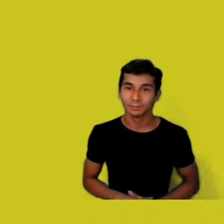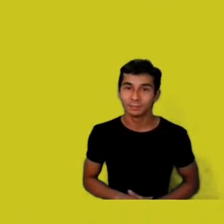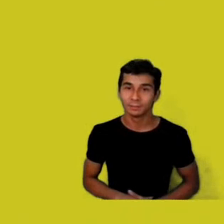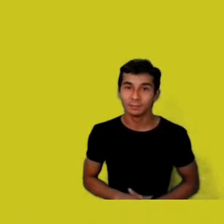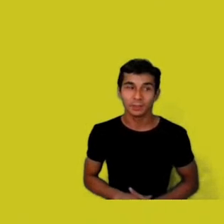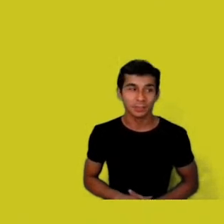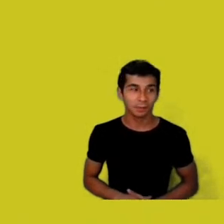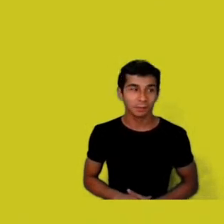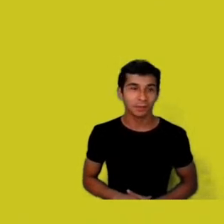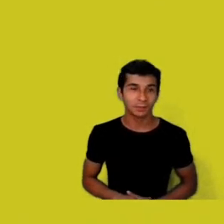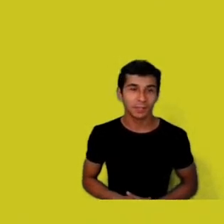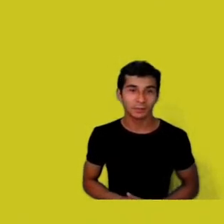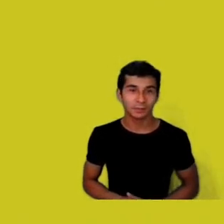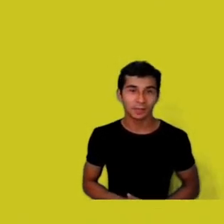You’re muted.